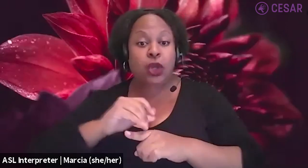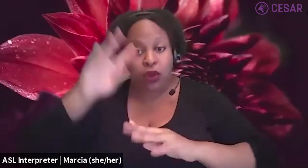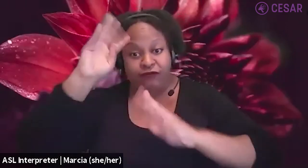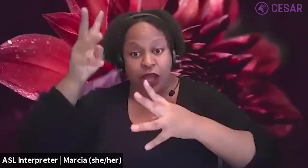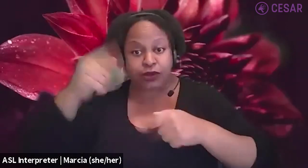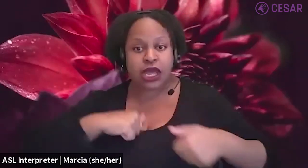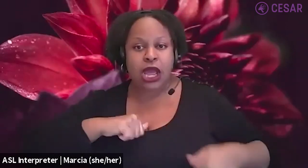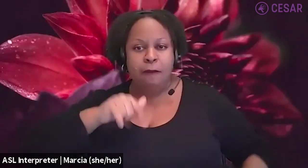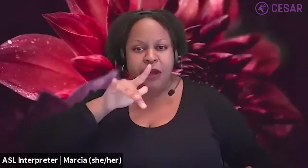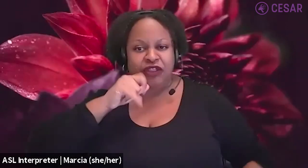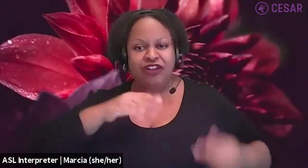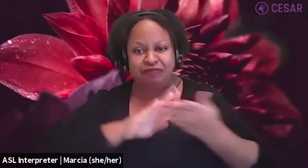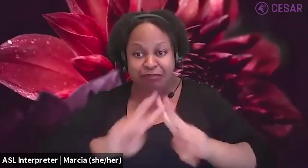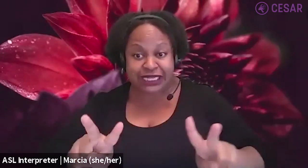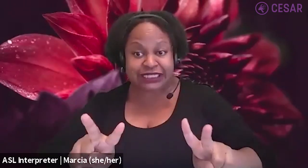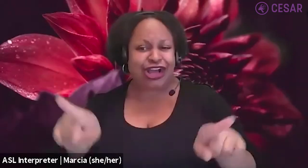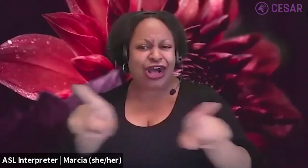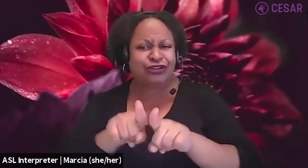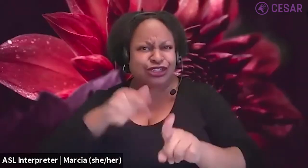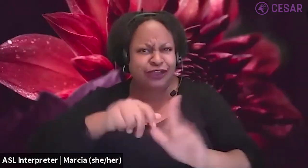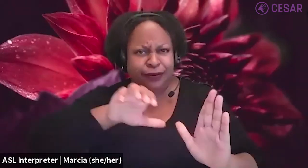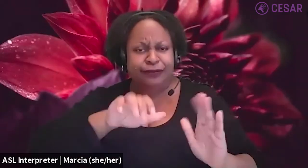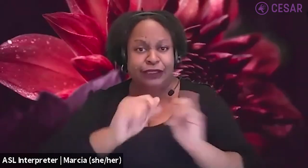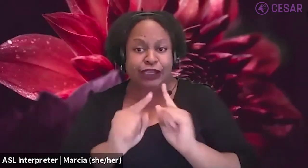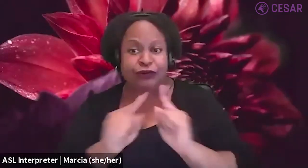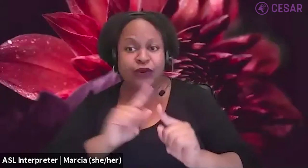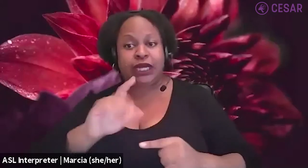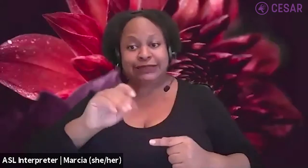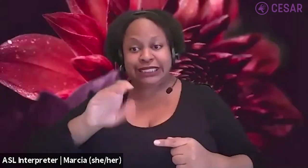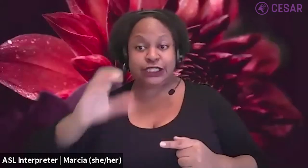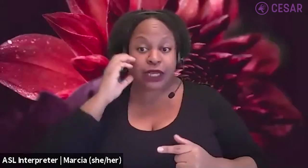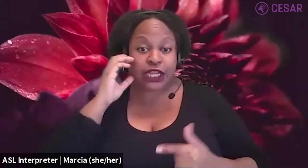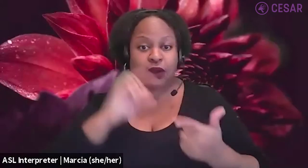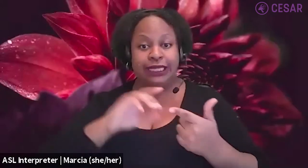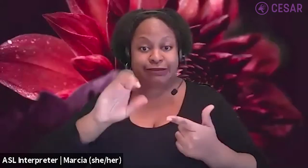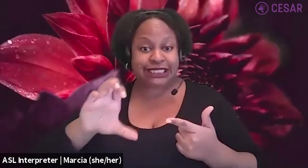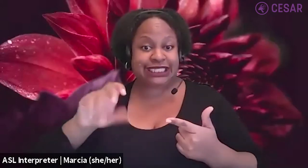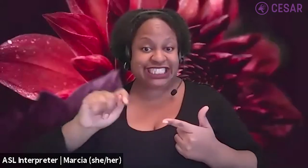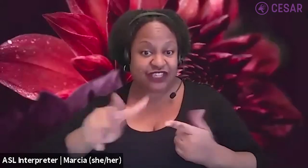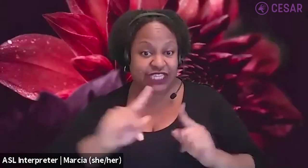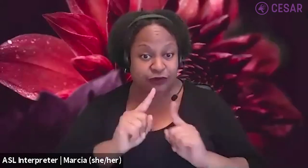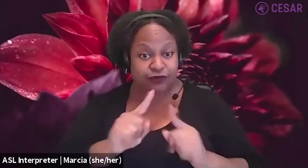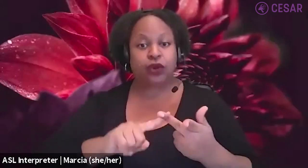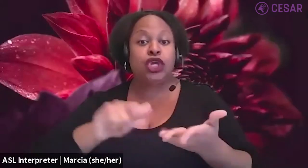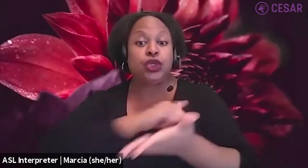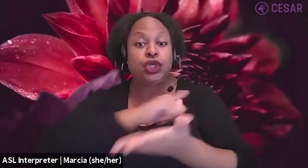Peace and has been featured on CBC Radio, CBC television and in The New York Times. She has